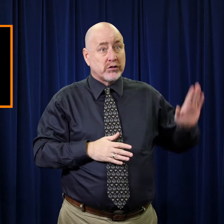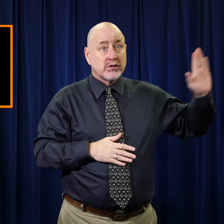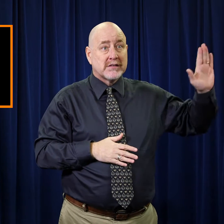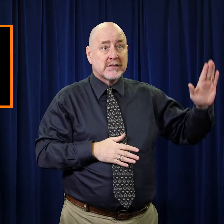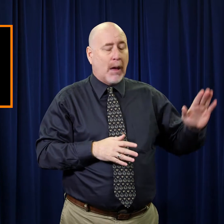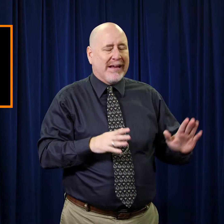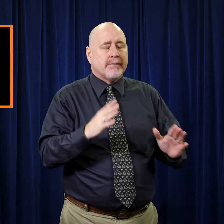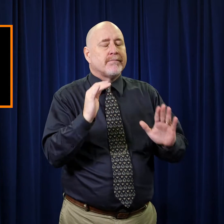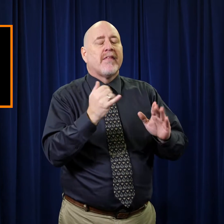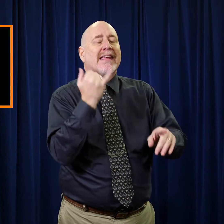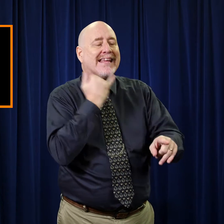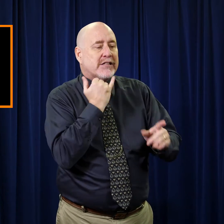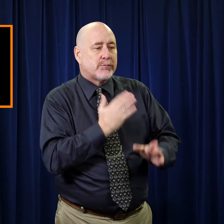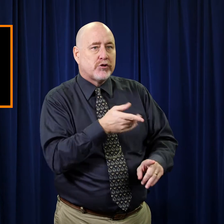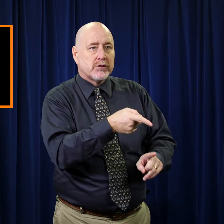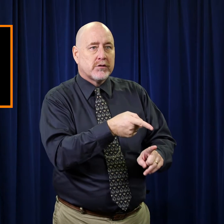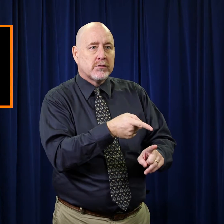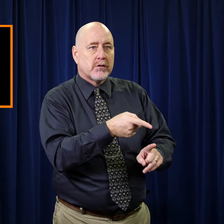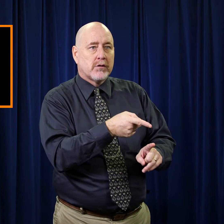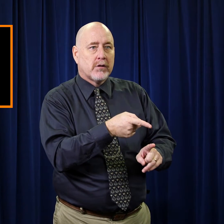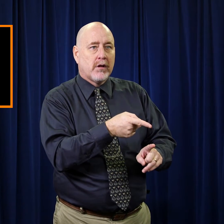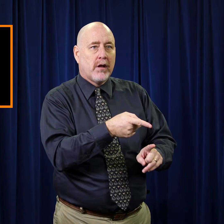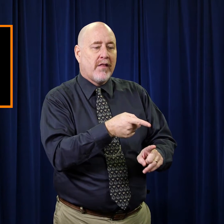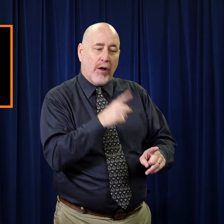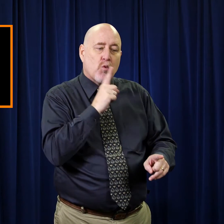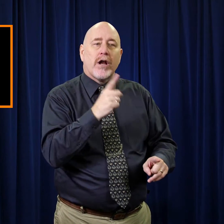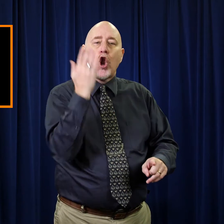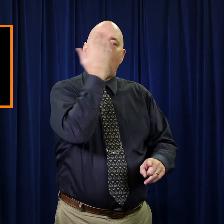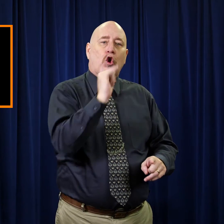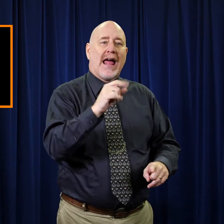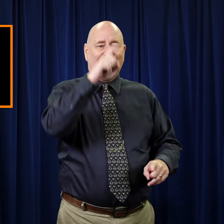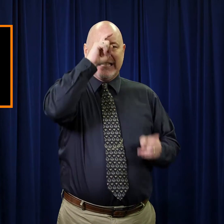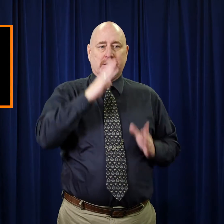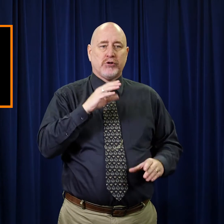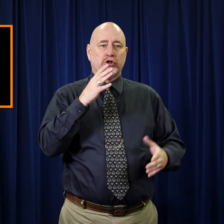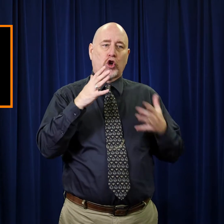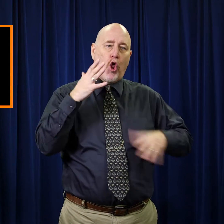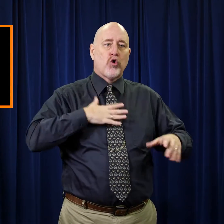The Egyptians—I mean these Israelites. They're Egyptians in Israelite clothing. And